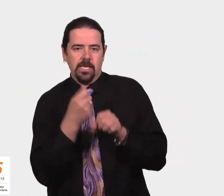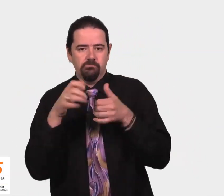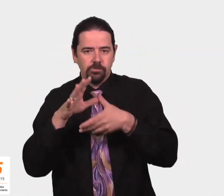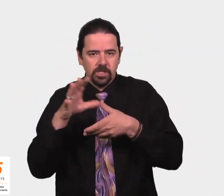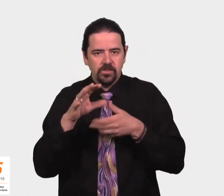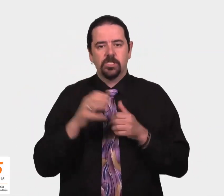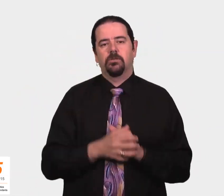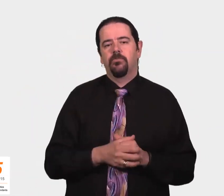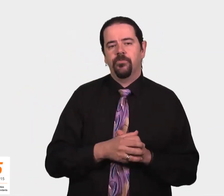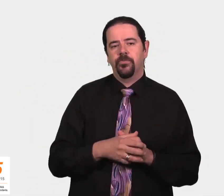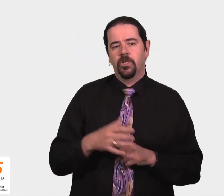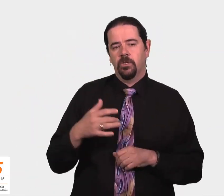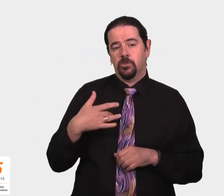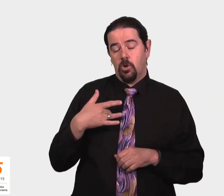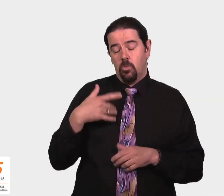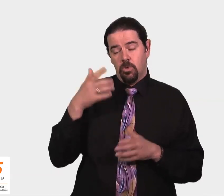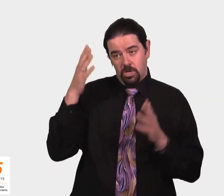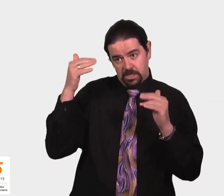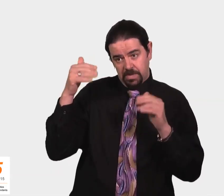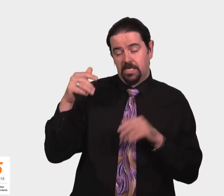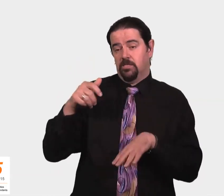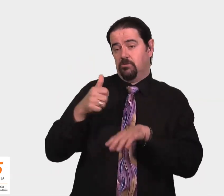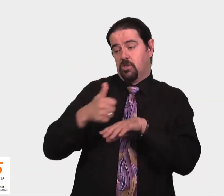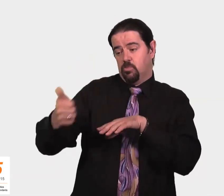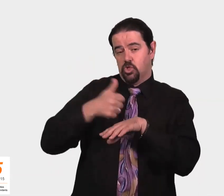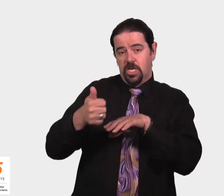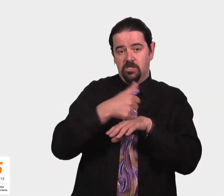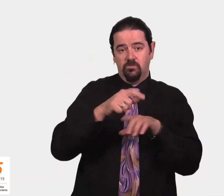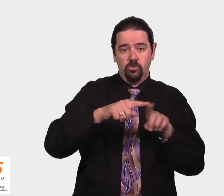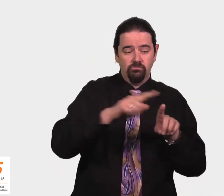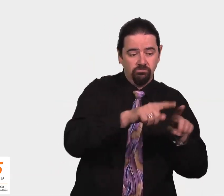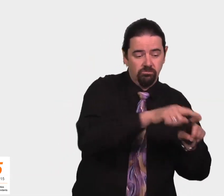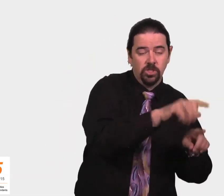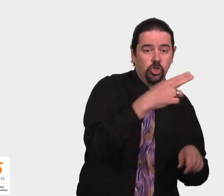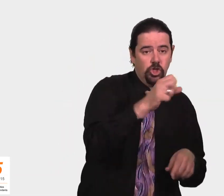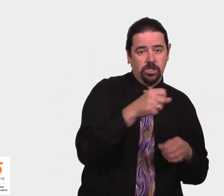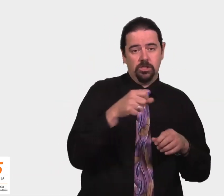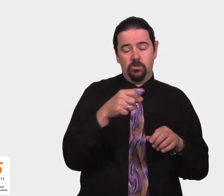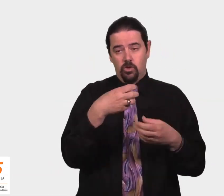Transportation to and from CHS offices may be affected.